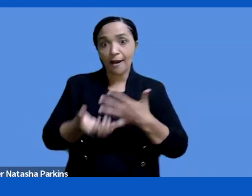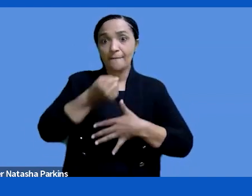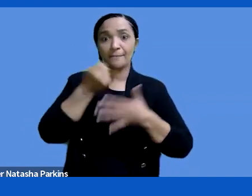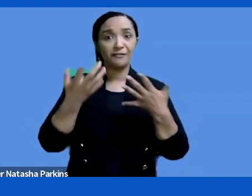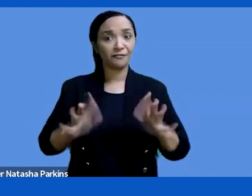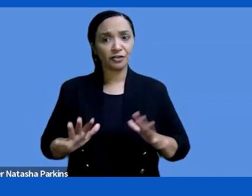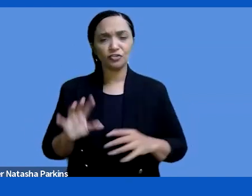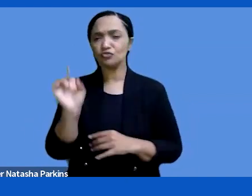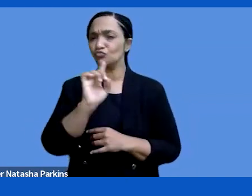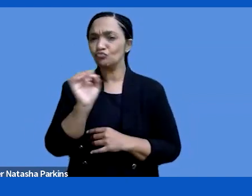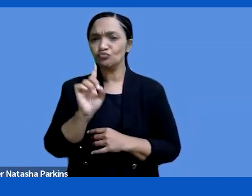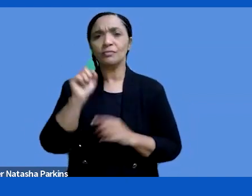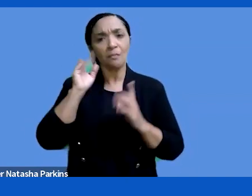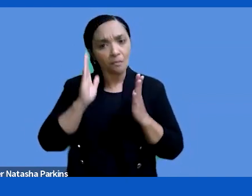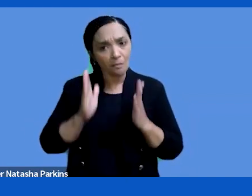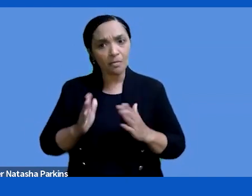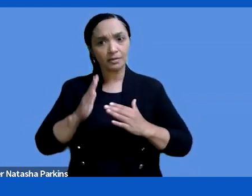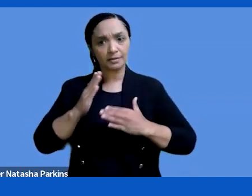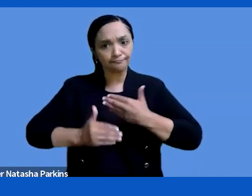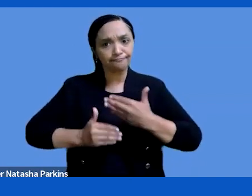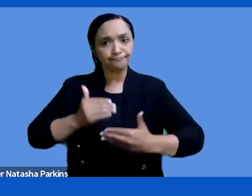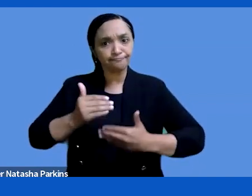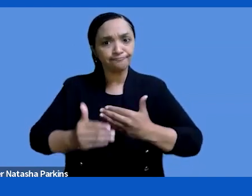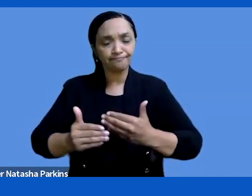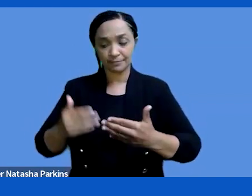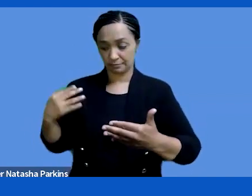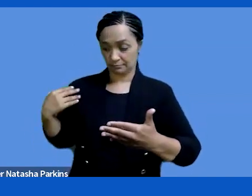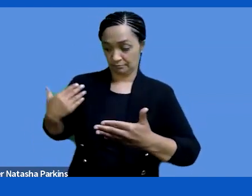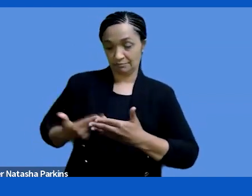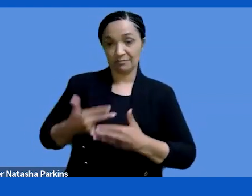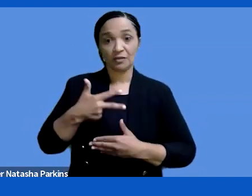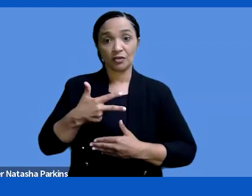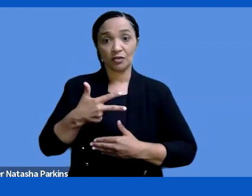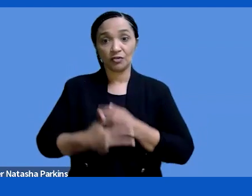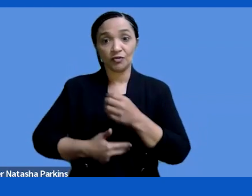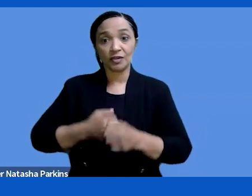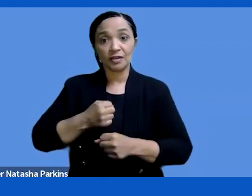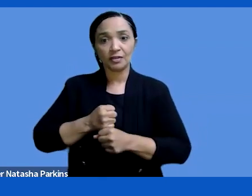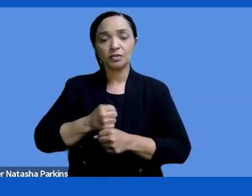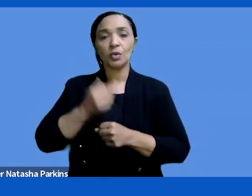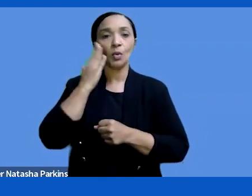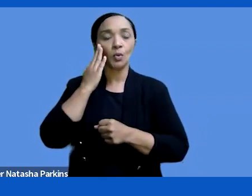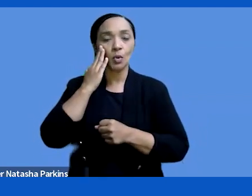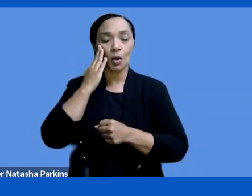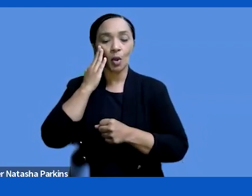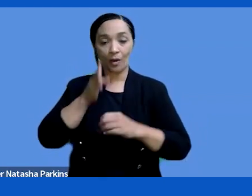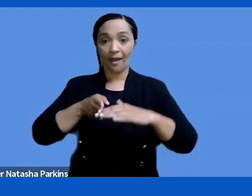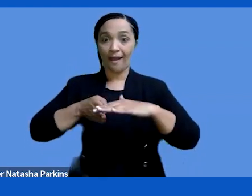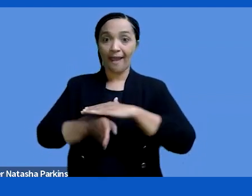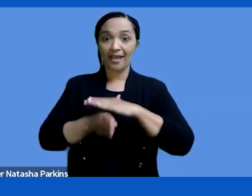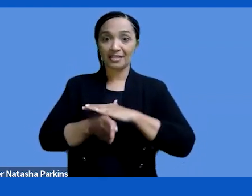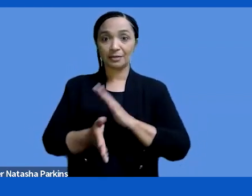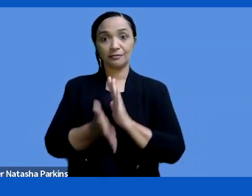three years or more that accessibility is a process. It is not a one-off exercise.